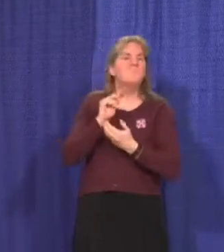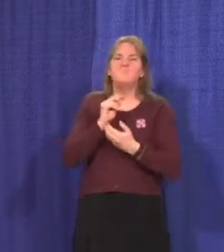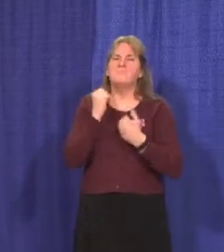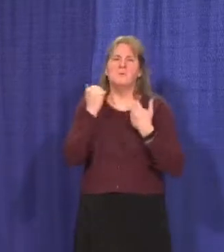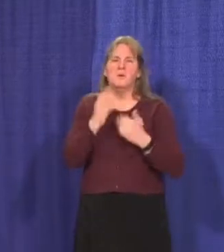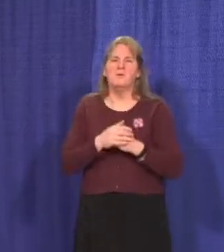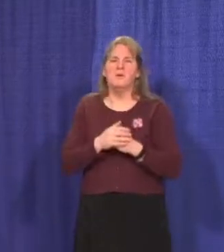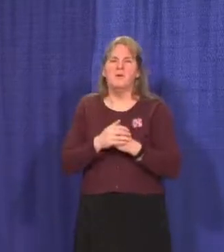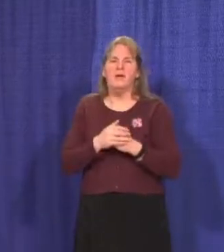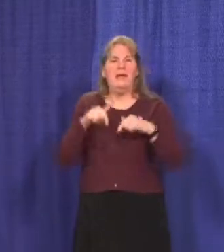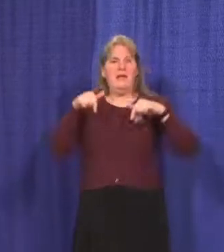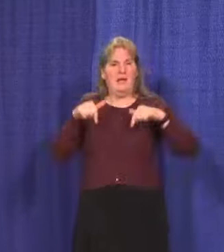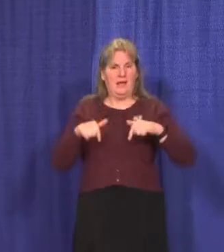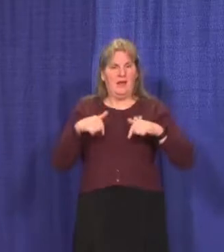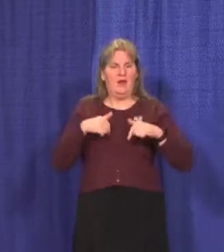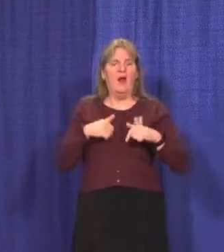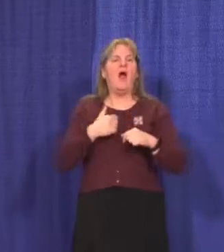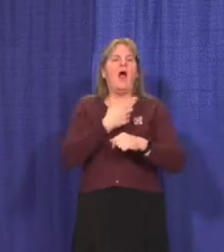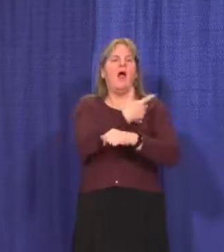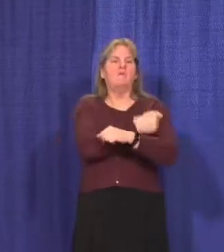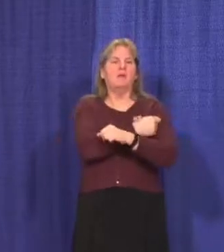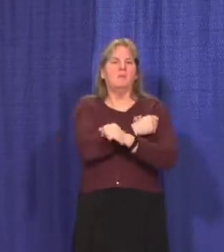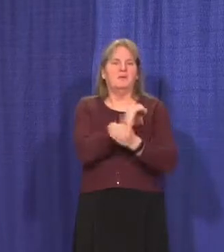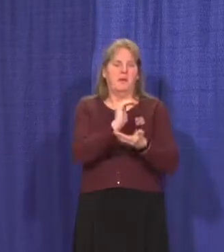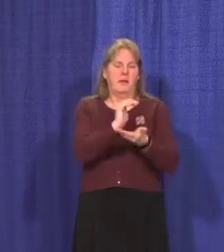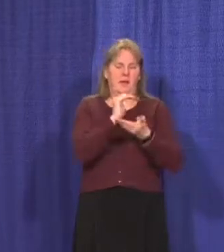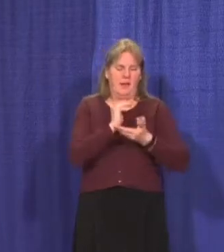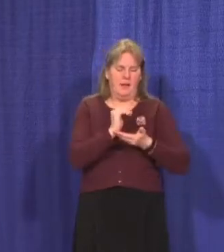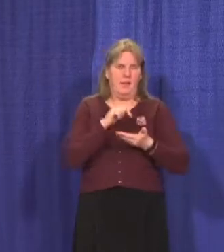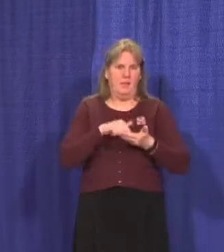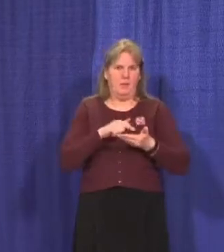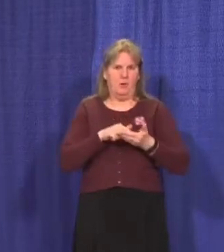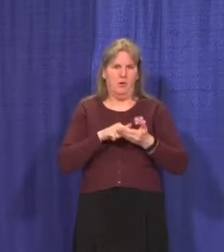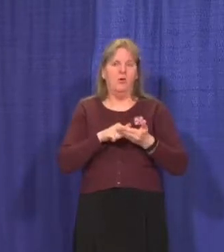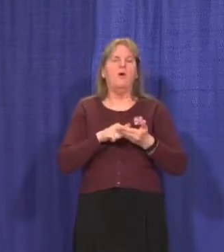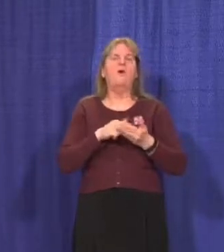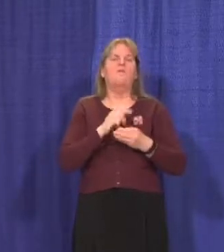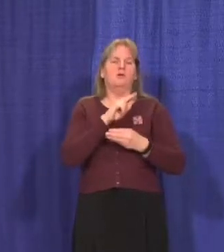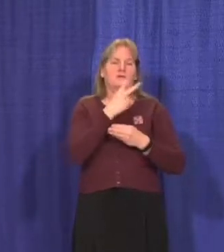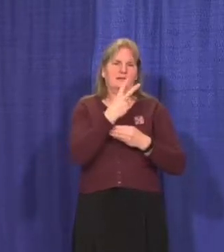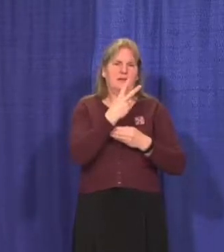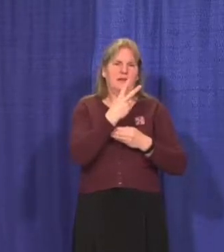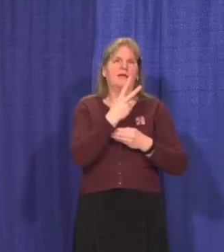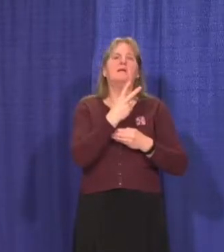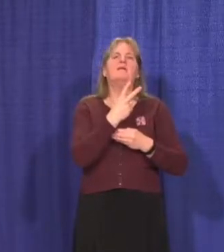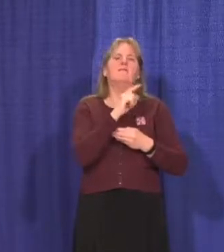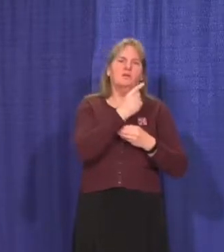with the confirmed deliveries for site gets doses of everyone we have given an original Joe's